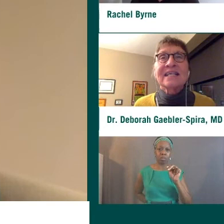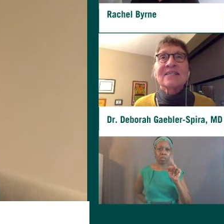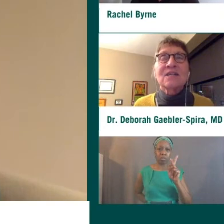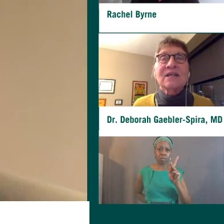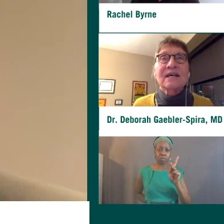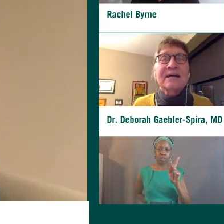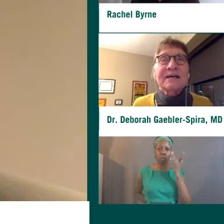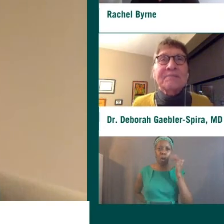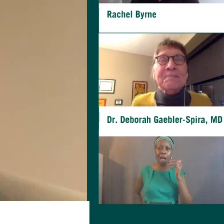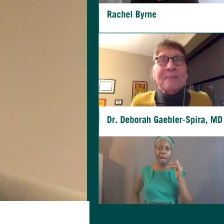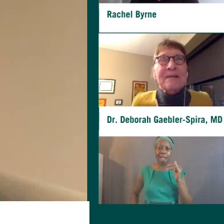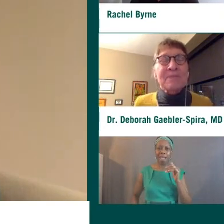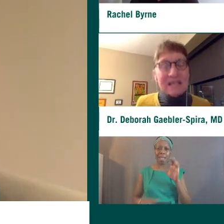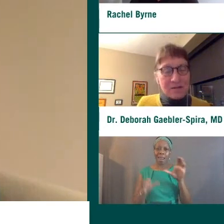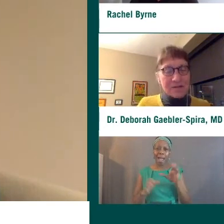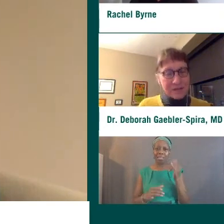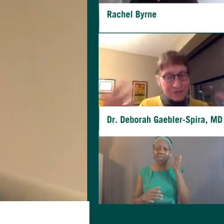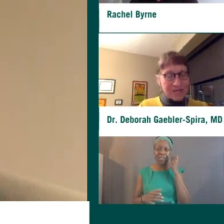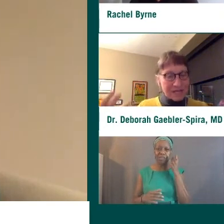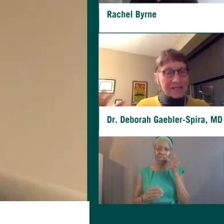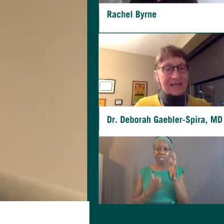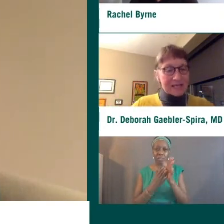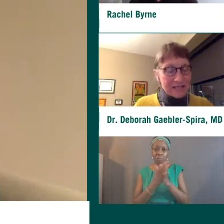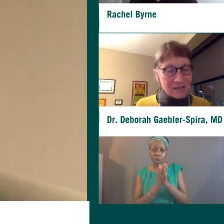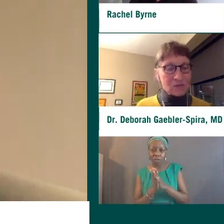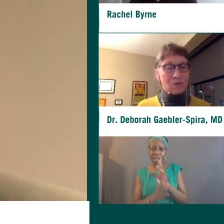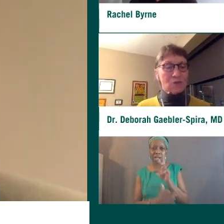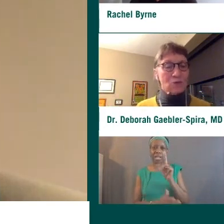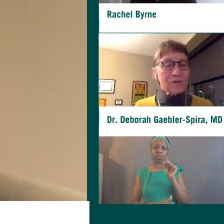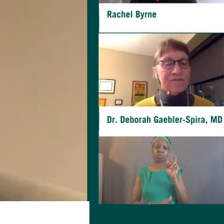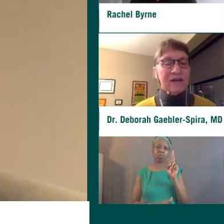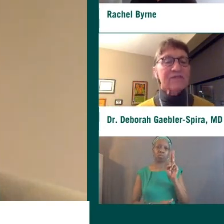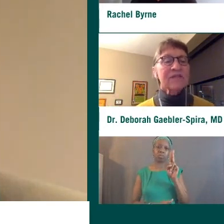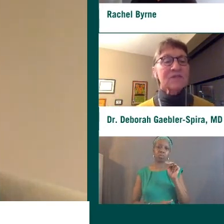And that's in theory, that is the sort of evidence